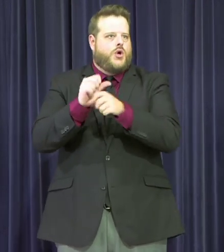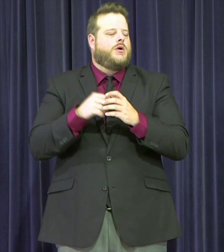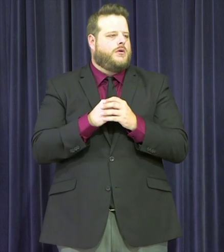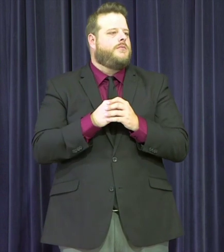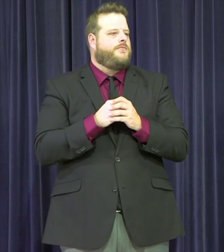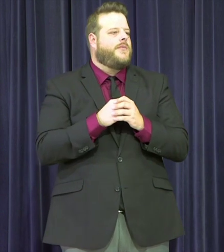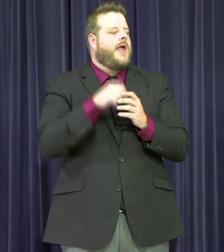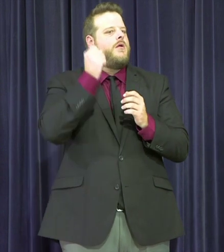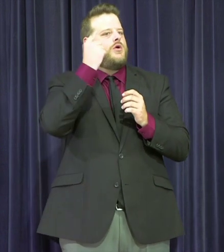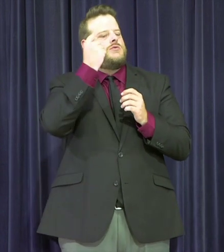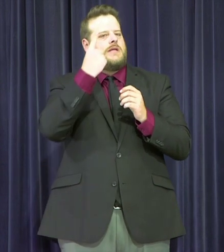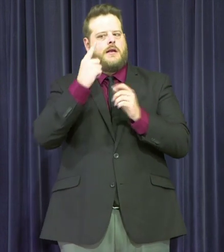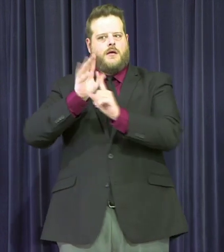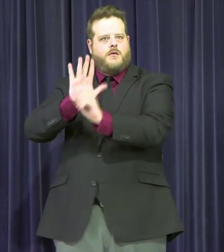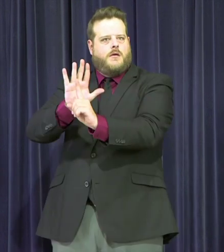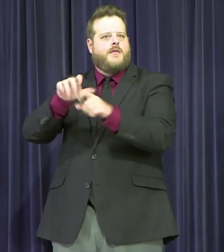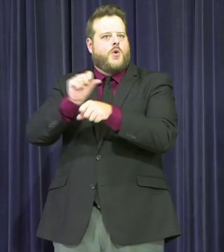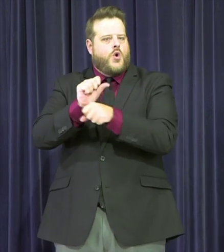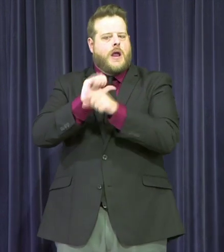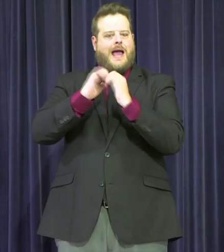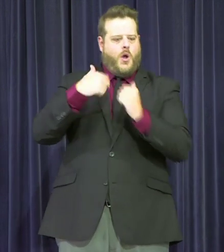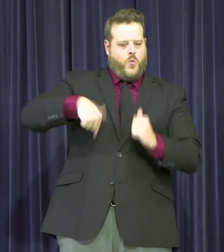and understanding how their work is going. How we can support them better.